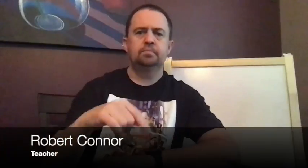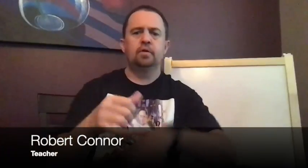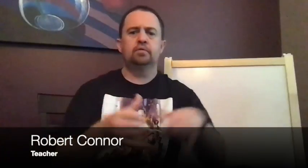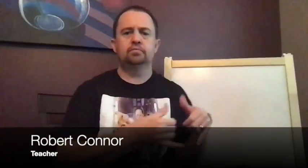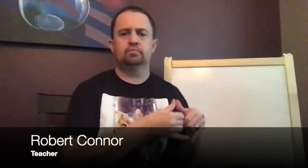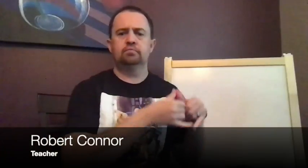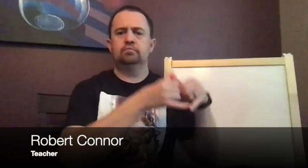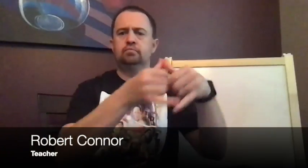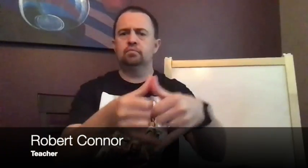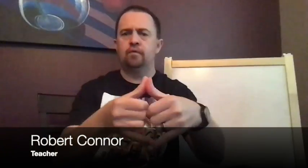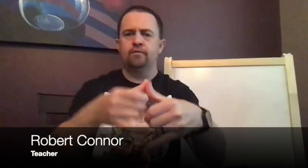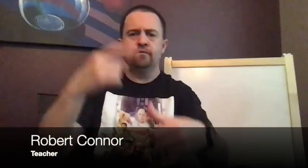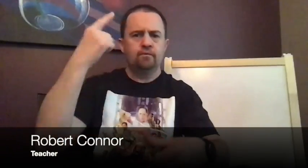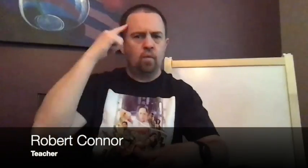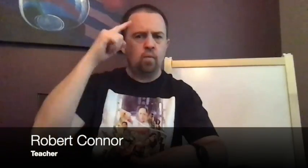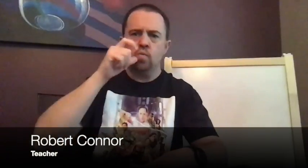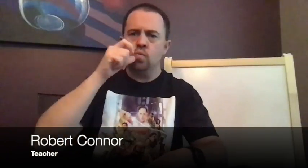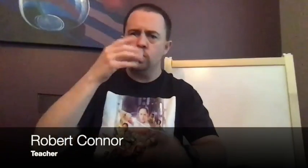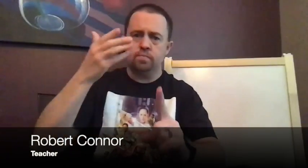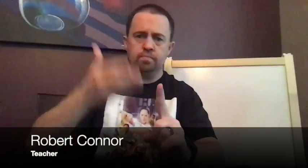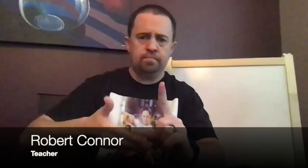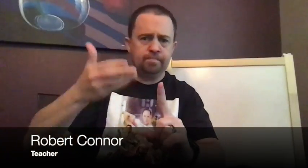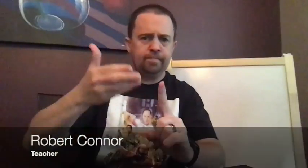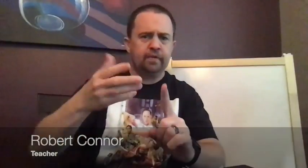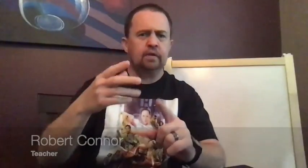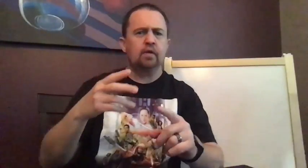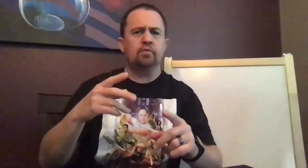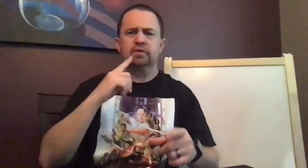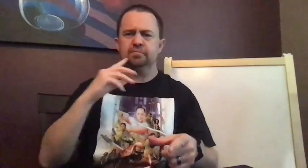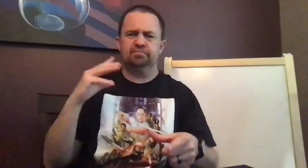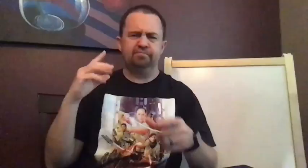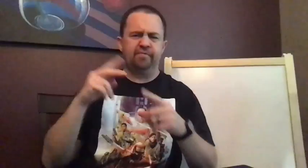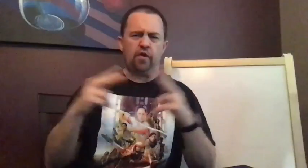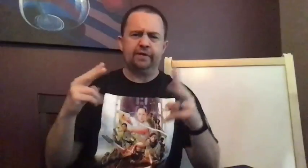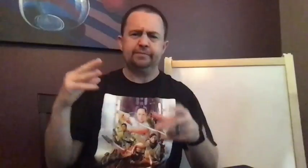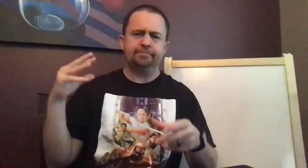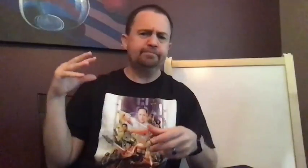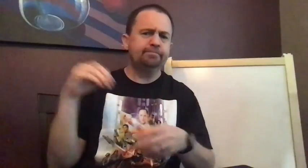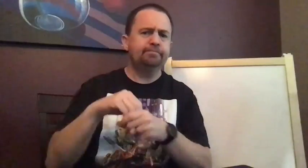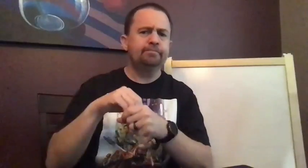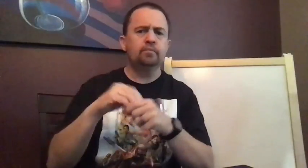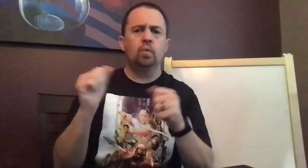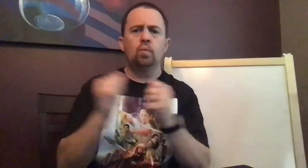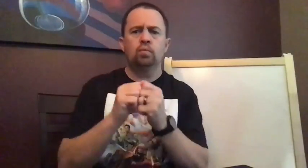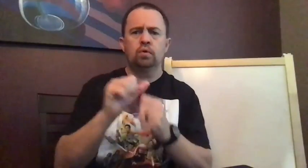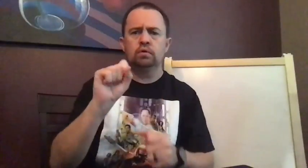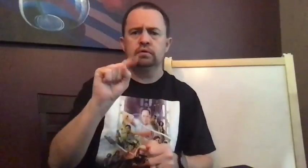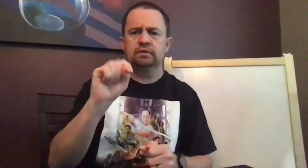This award is going to a student that was very much